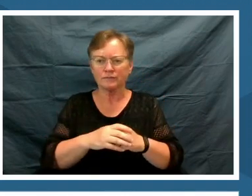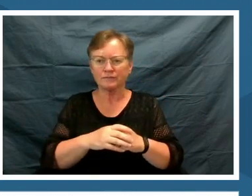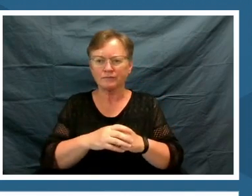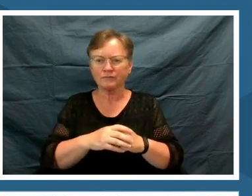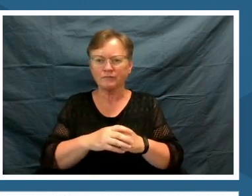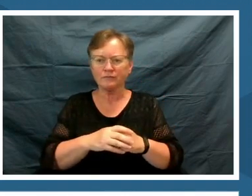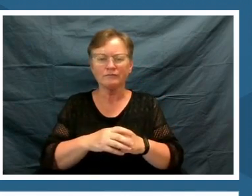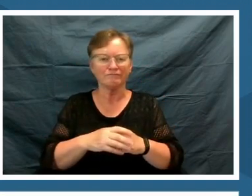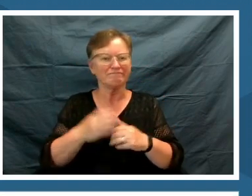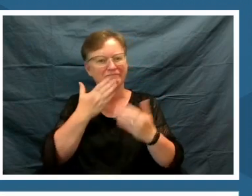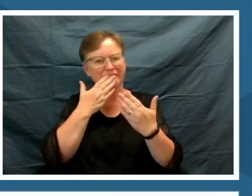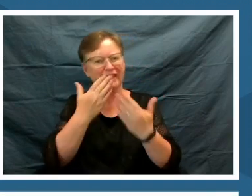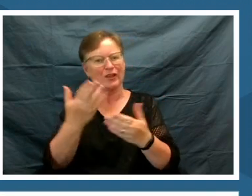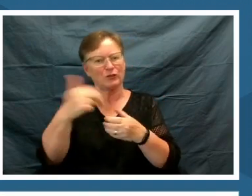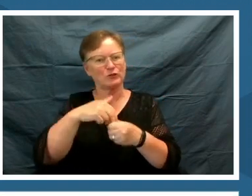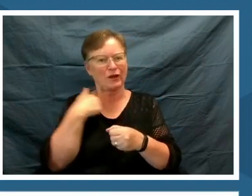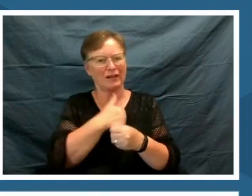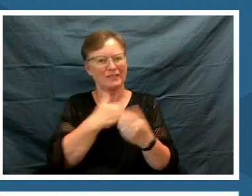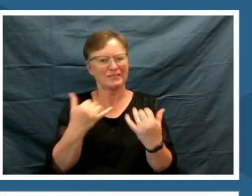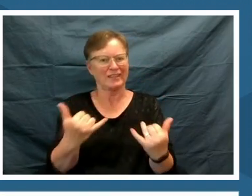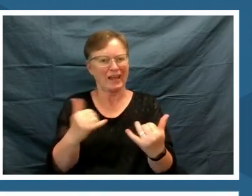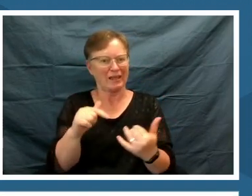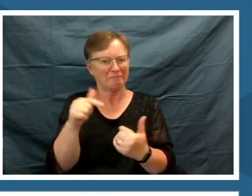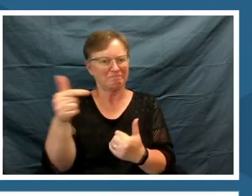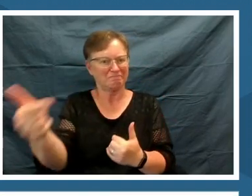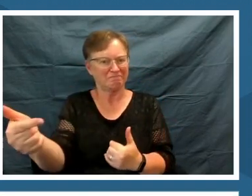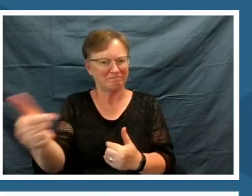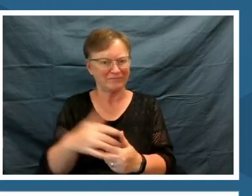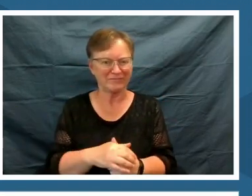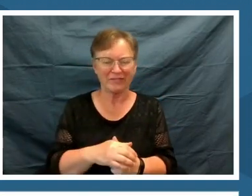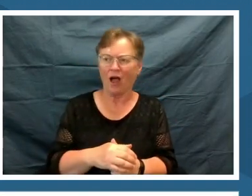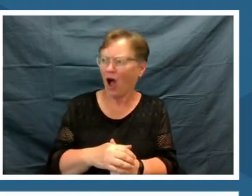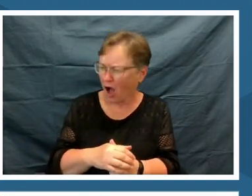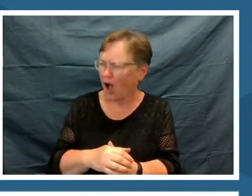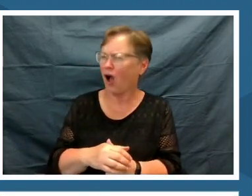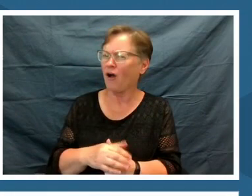today oh my goodness thank you carol so